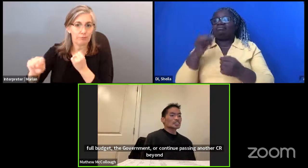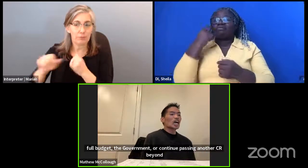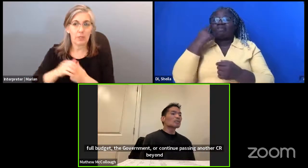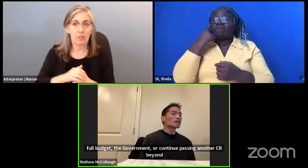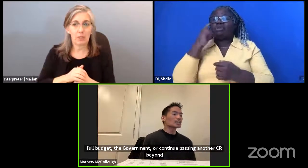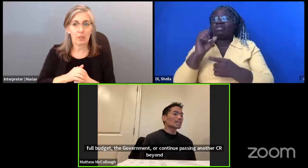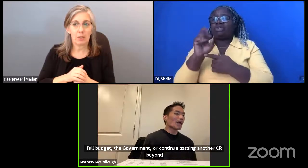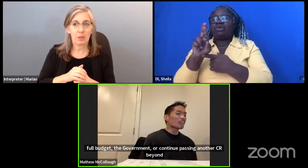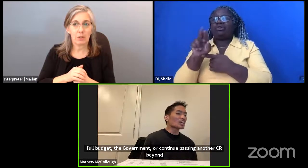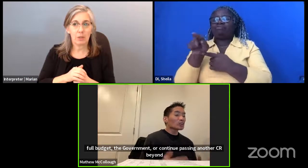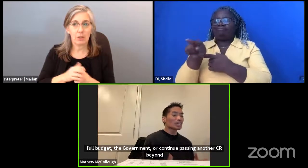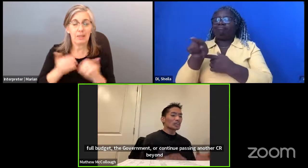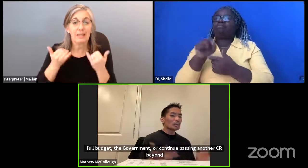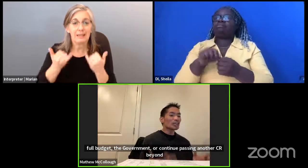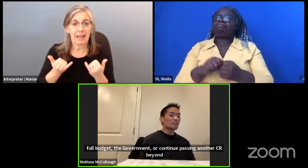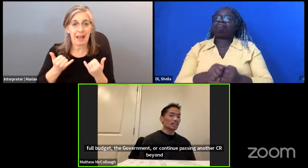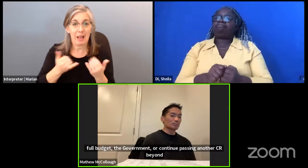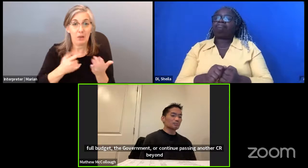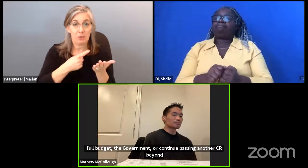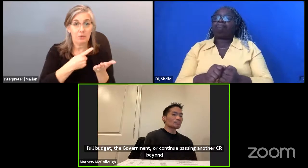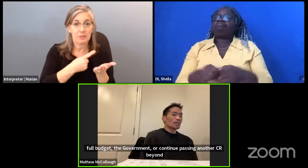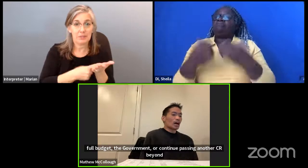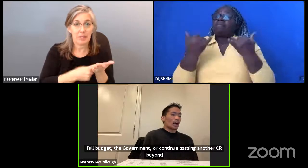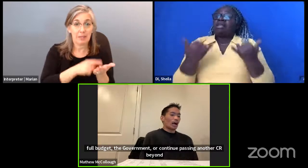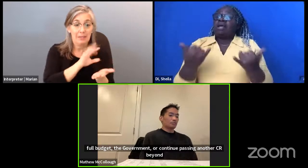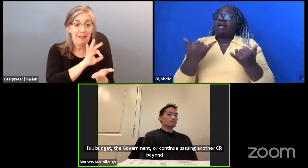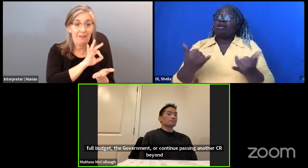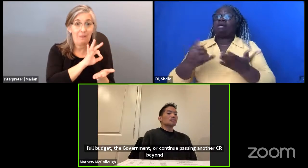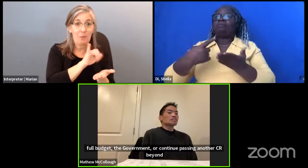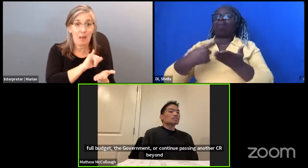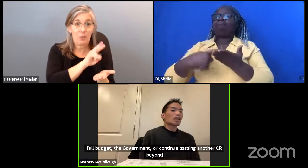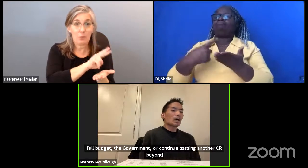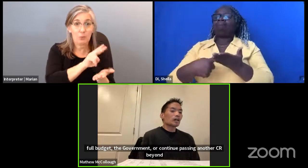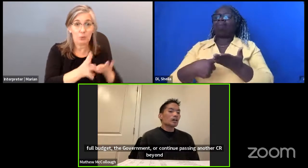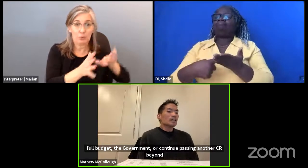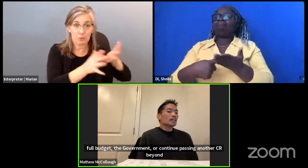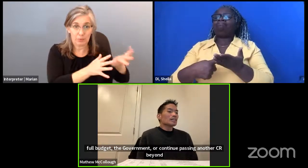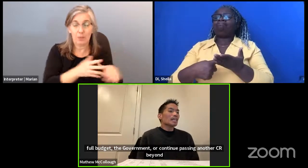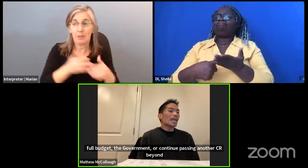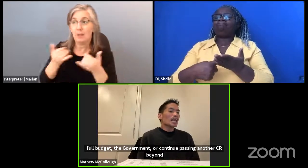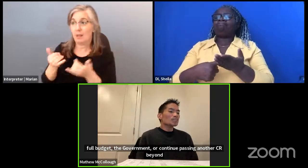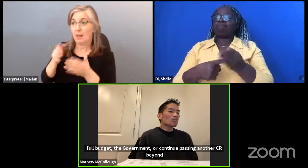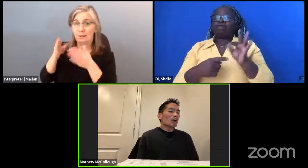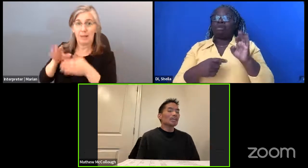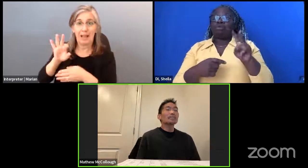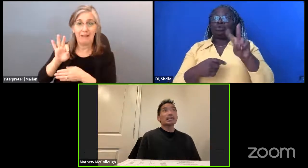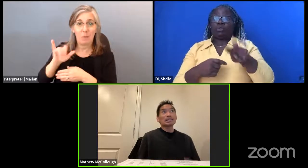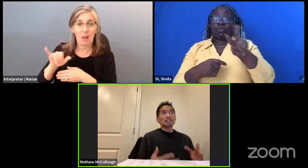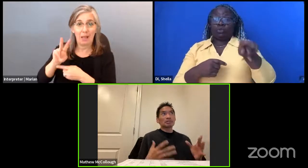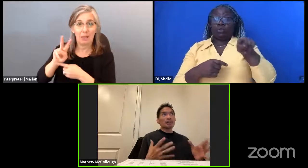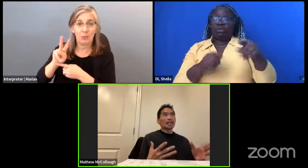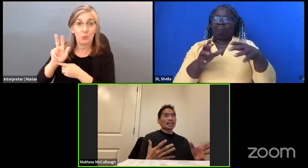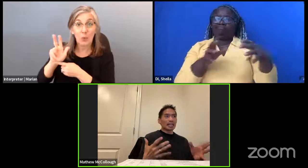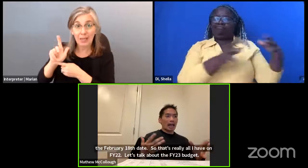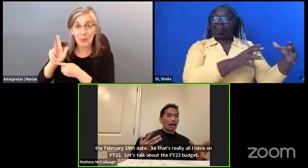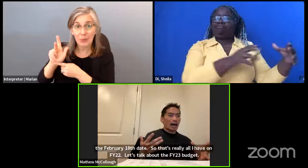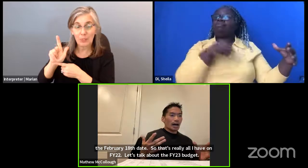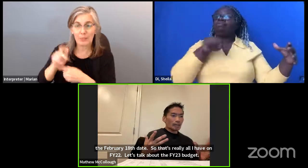Let's talk about the FY23 budget. So the Access Board submitted their budgets for FY23.